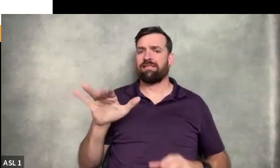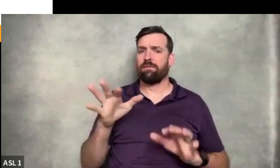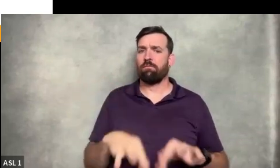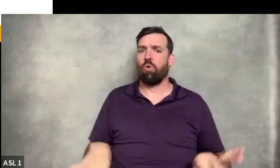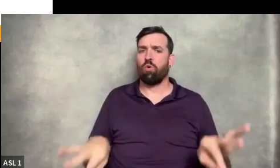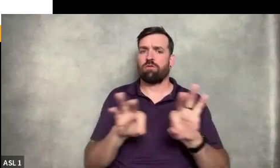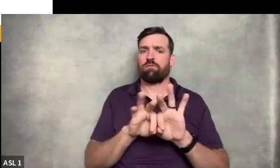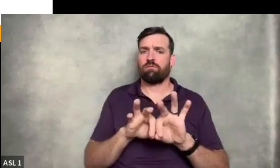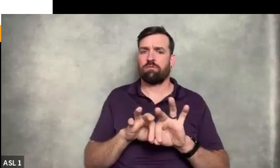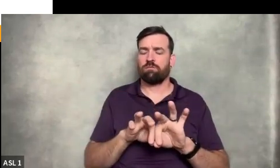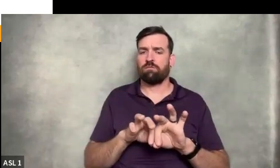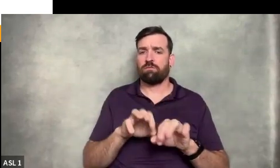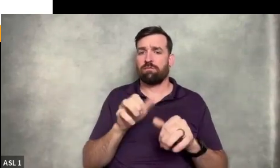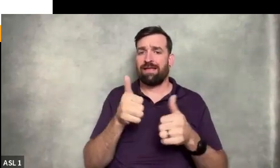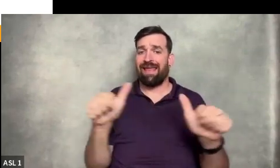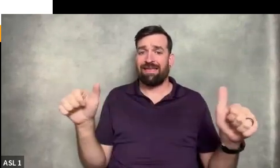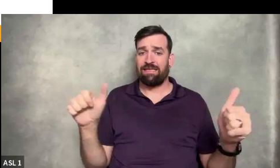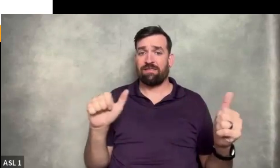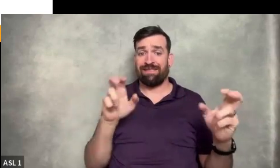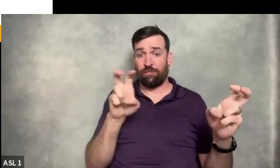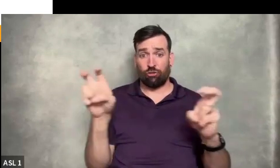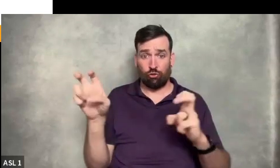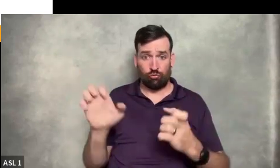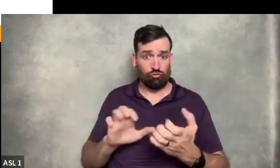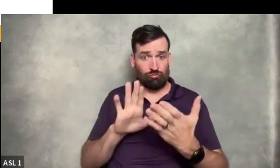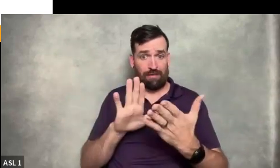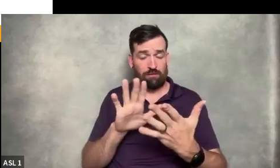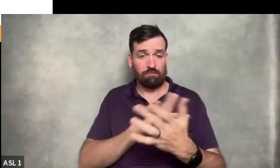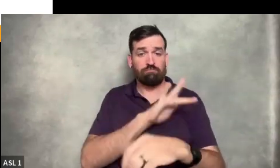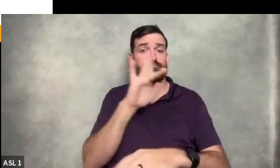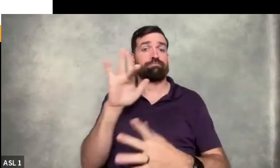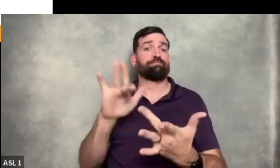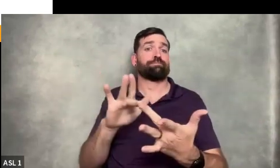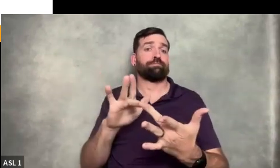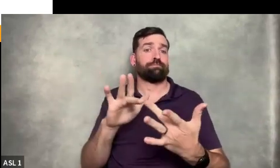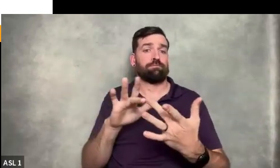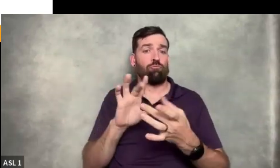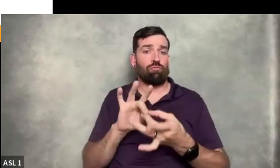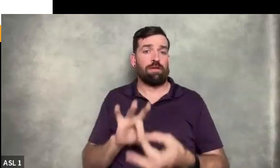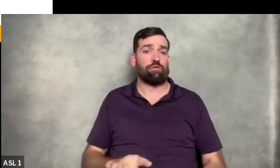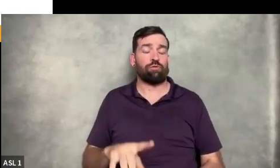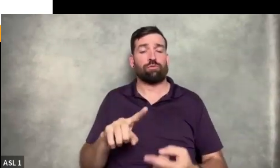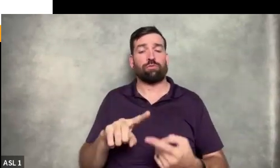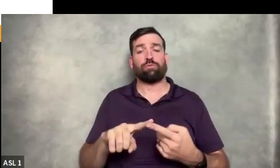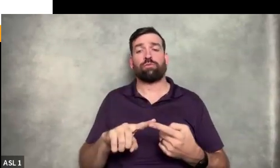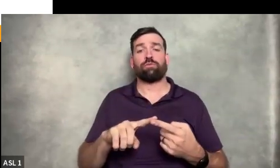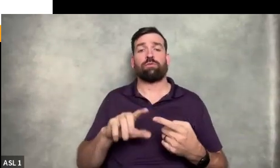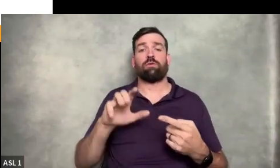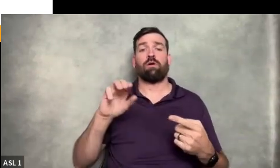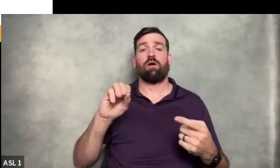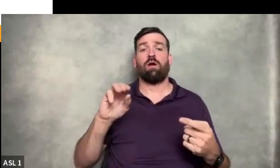issue to be addressed that in any way touches upon or is relevant to the Ombudsman program